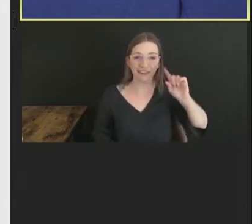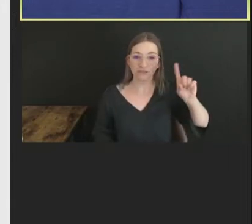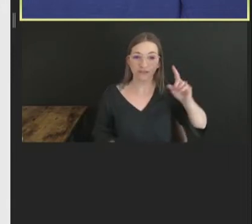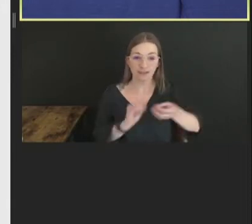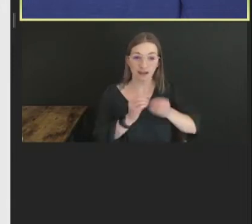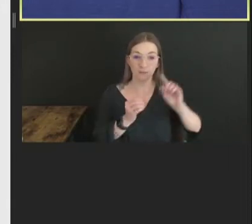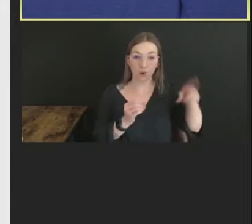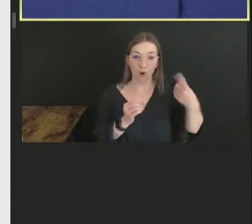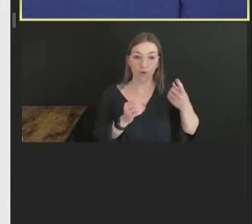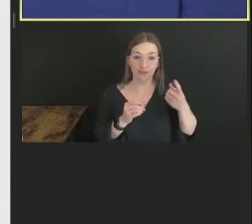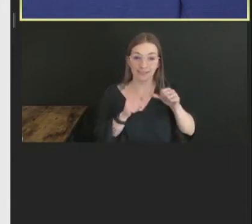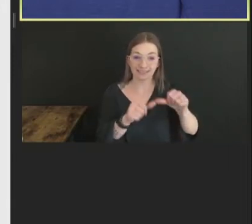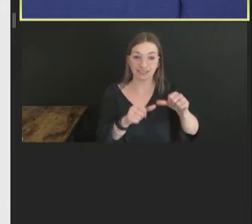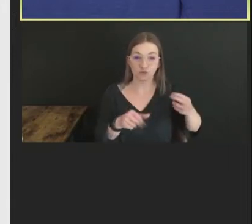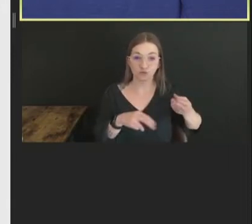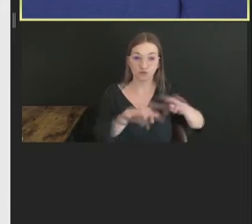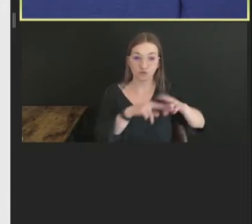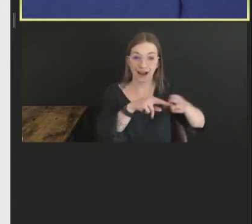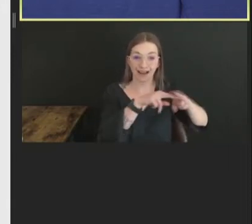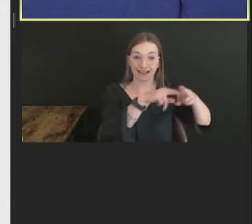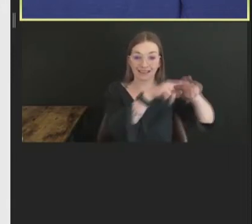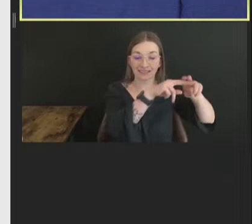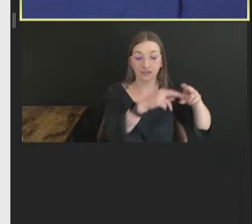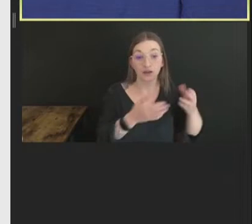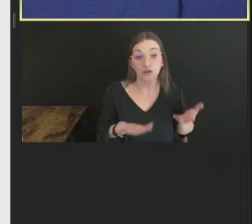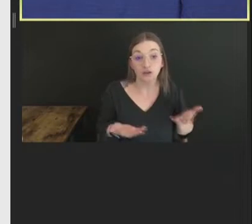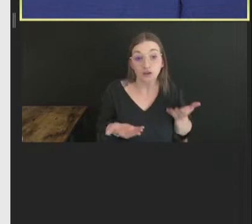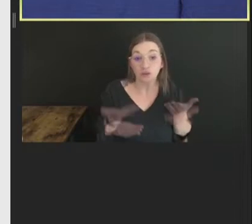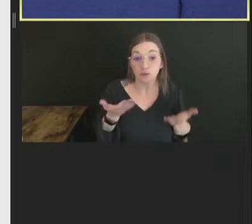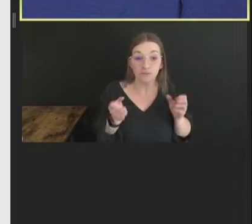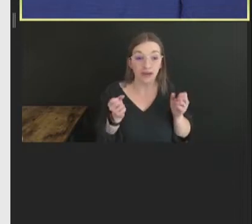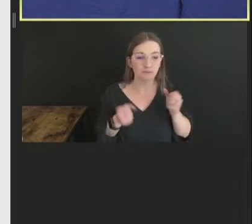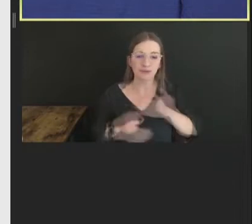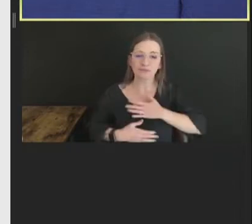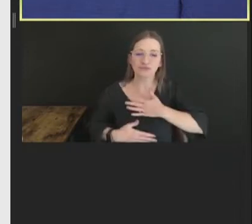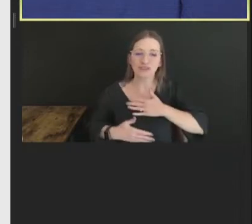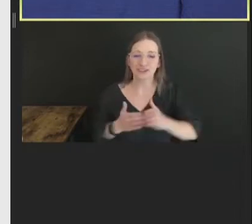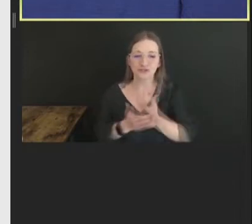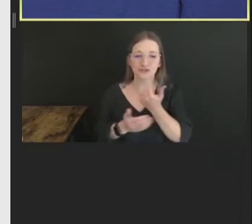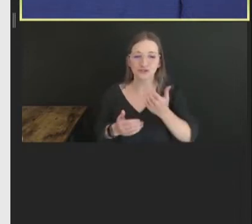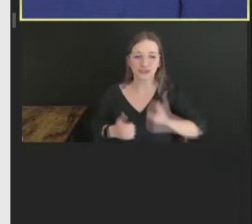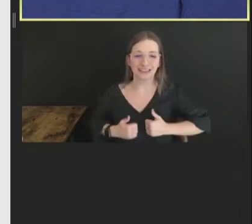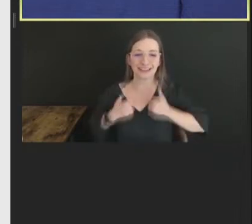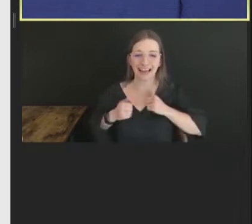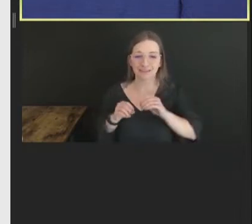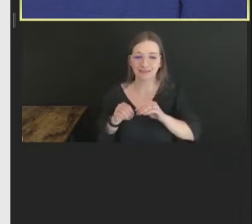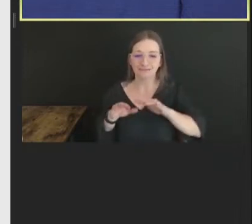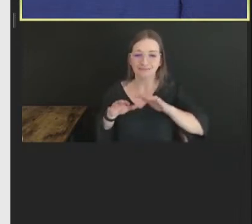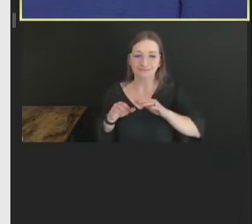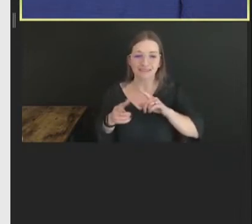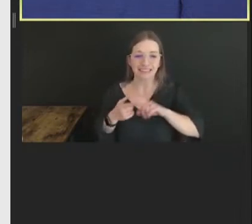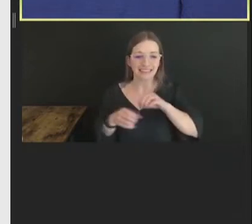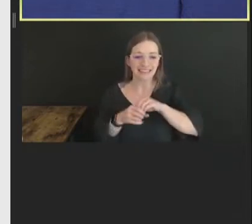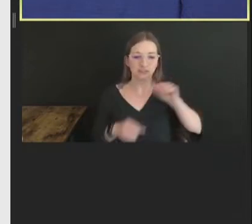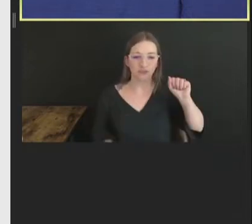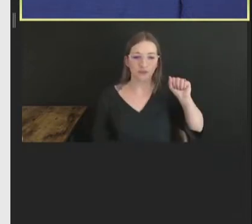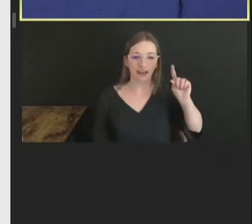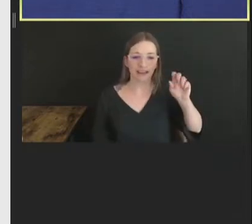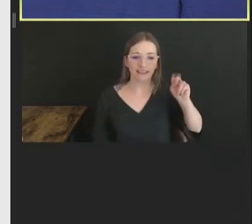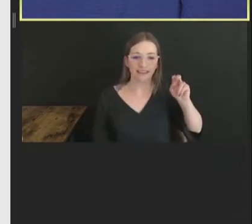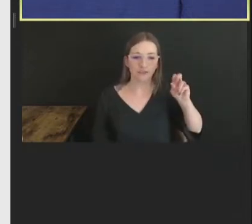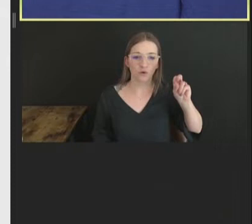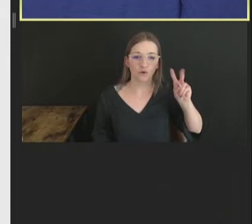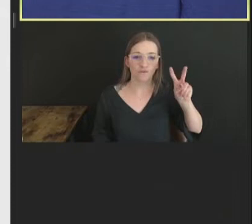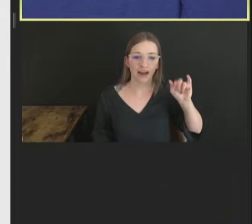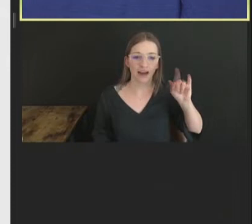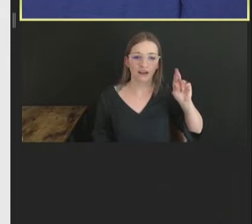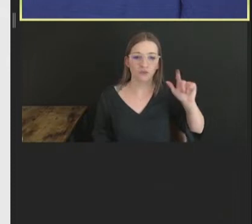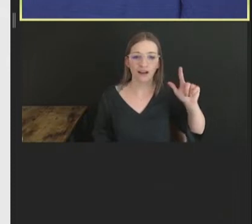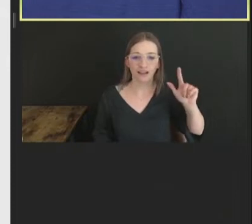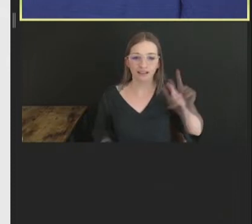I -- if anything, it might breathe new life into the adenoviral vaccines as a booster. Yeah.